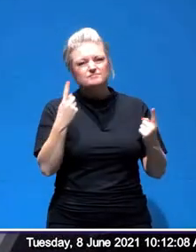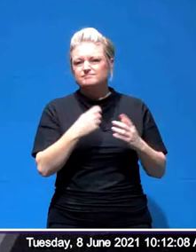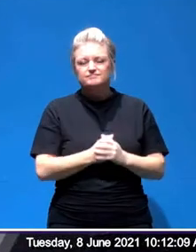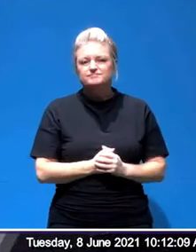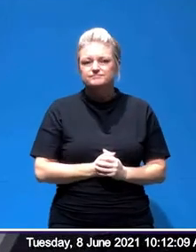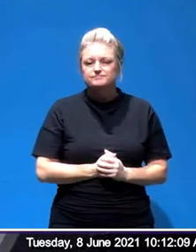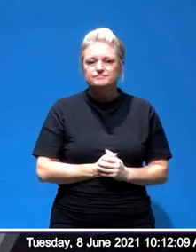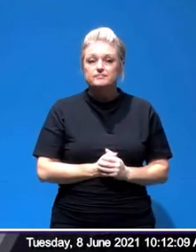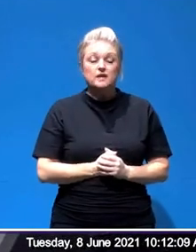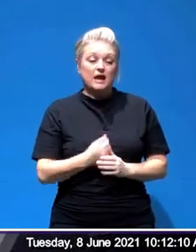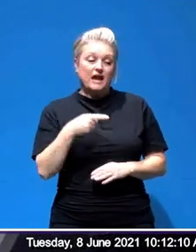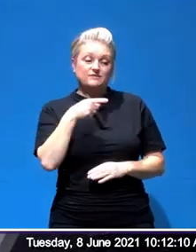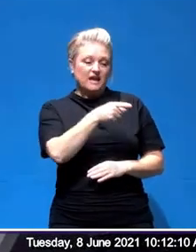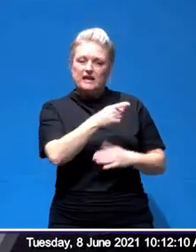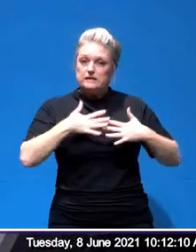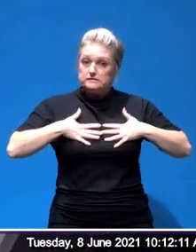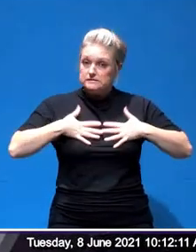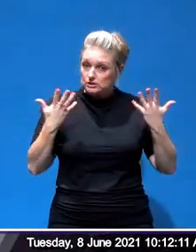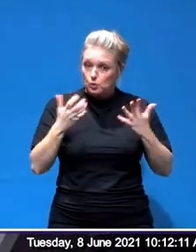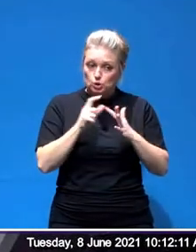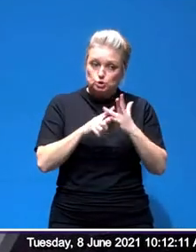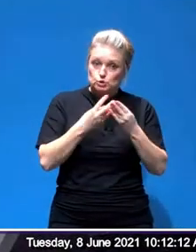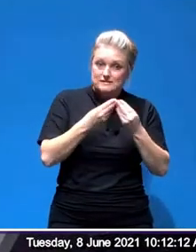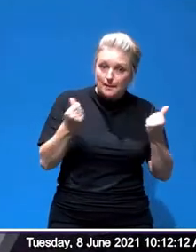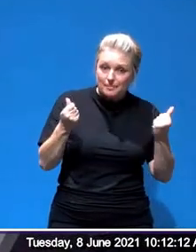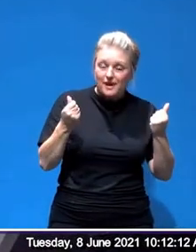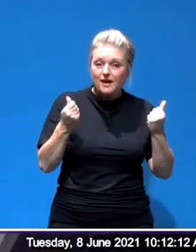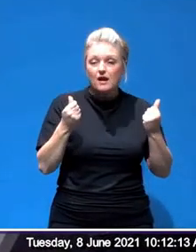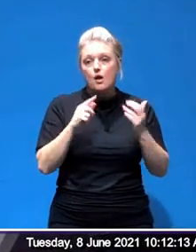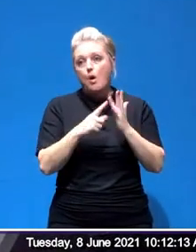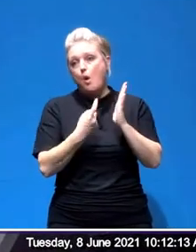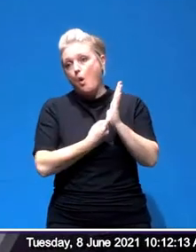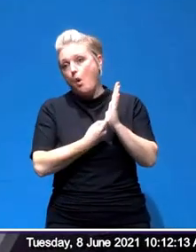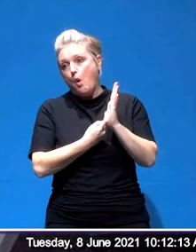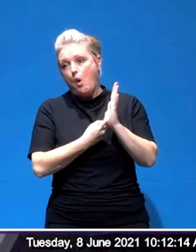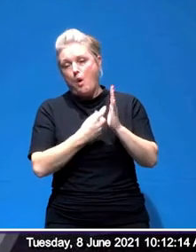When Daniel doesn't want to go somewhere or do something, for example if I put